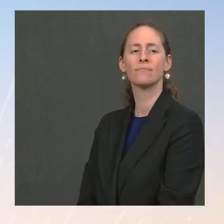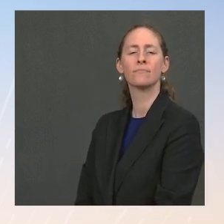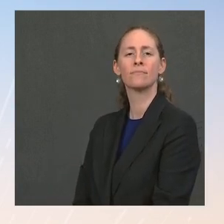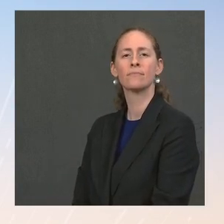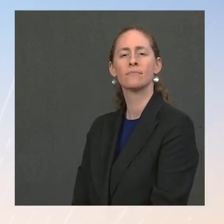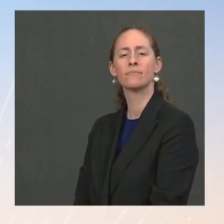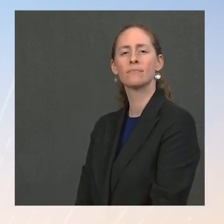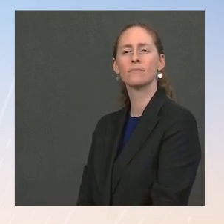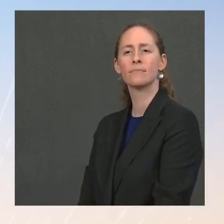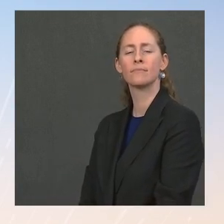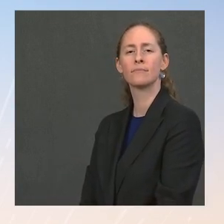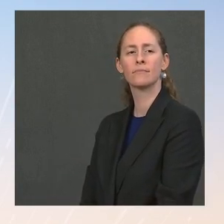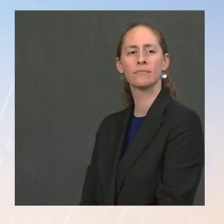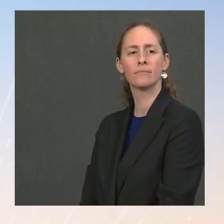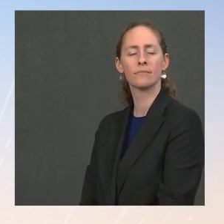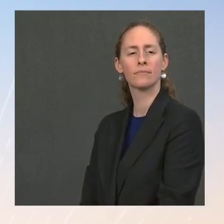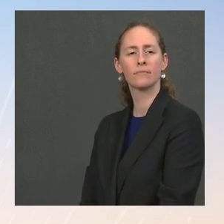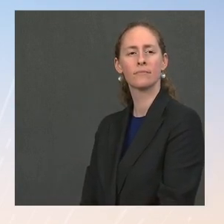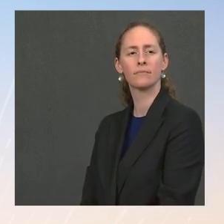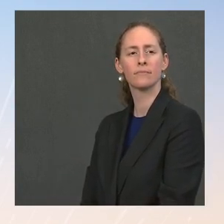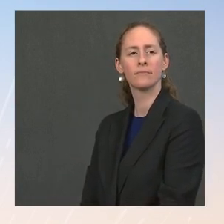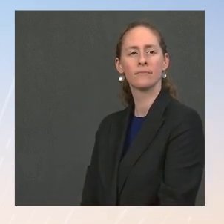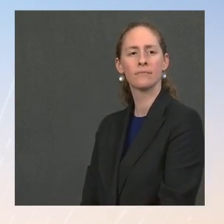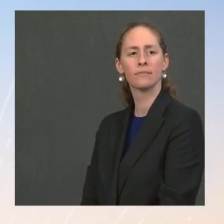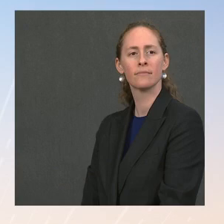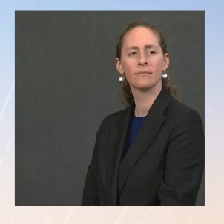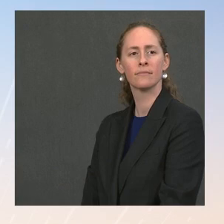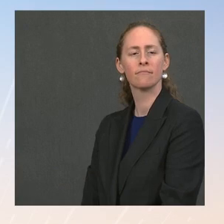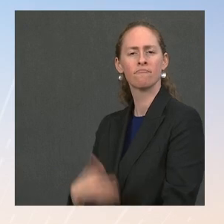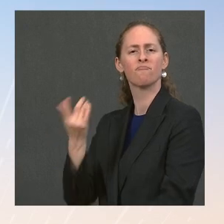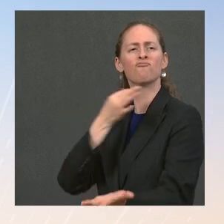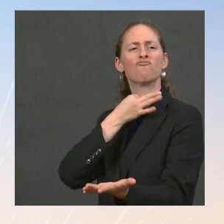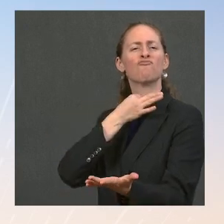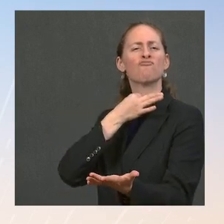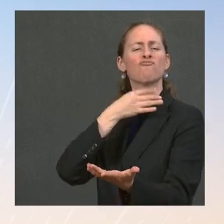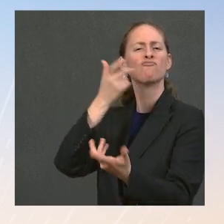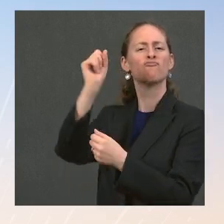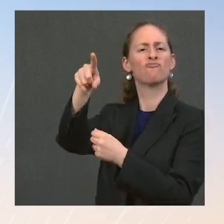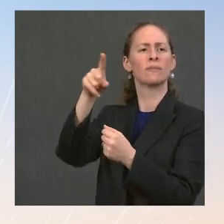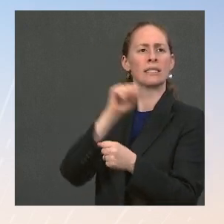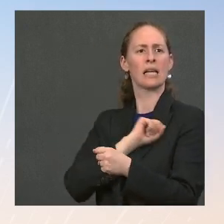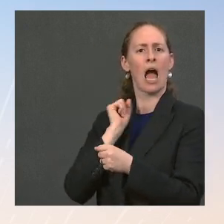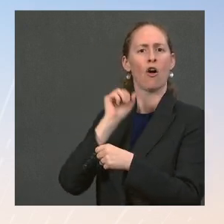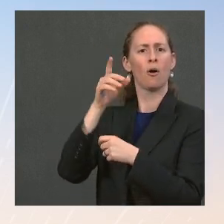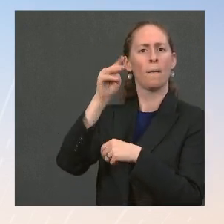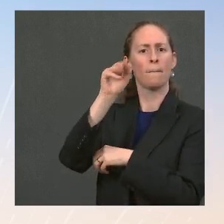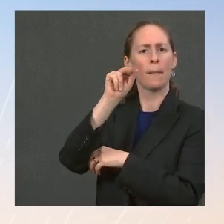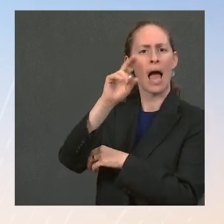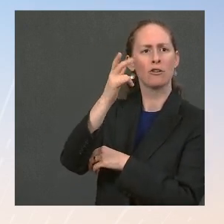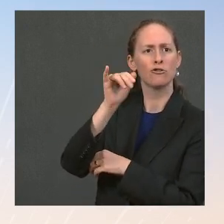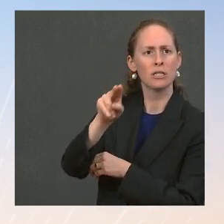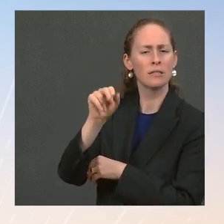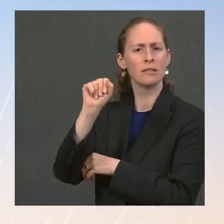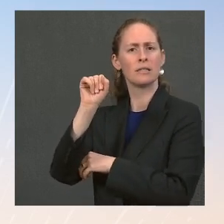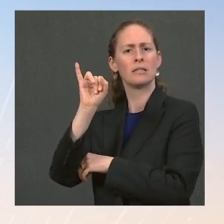with Senators Manchin and Sinema. Democrats are expressing more and more public frustration with the two of them,